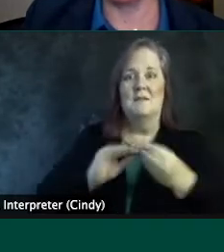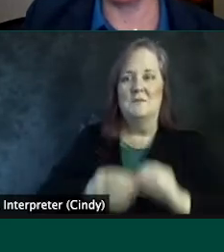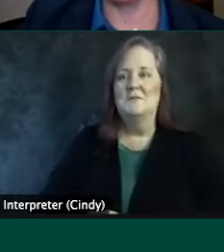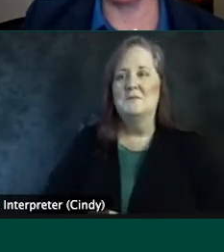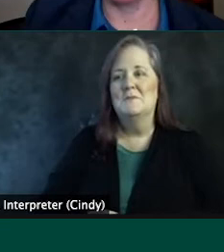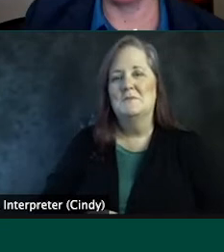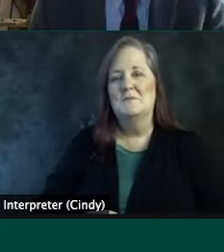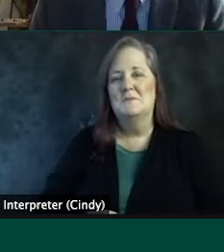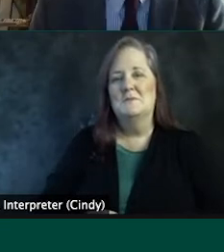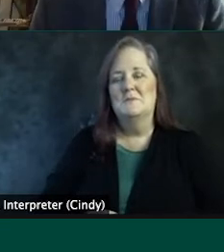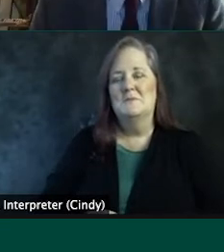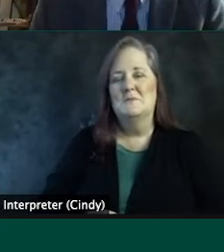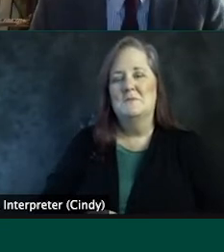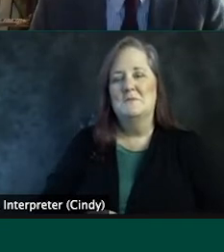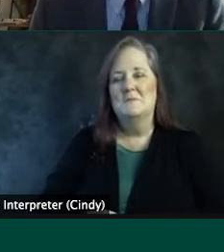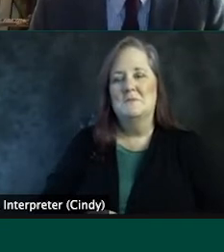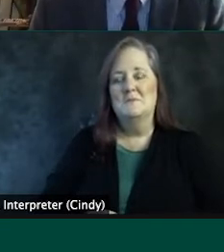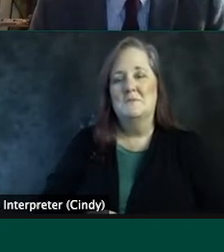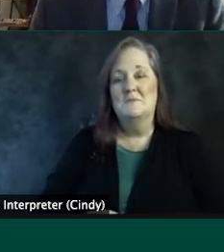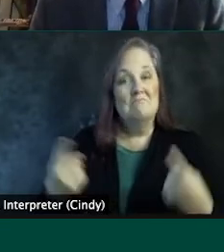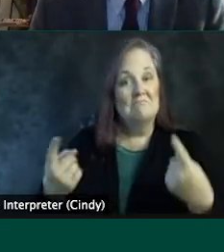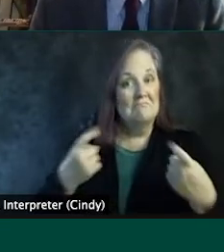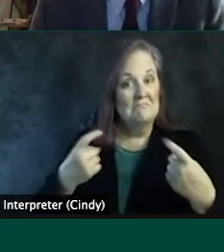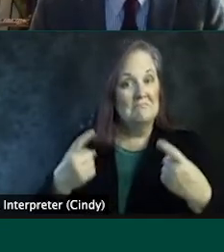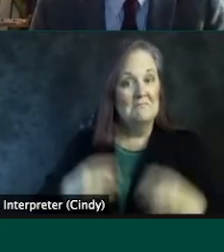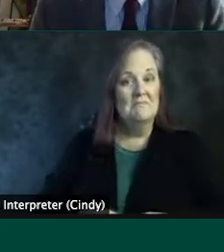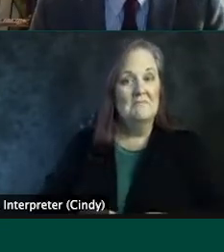Well, I think it's worth taking that question maybe in two parts, first with pocketbooks.